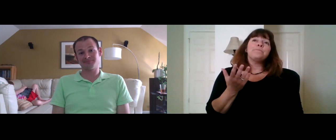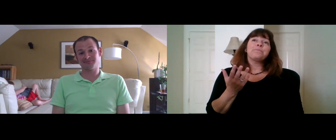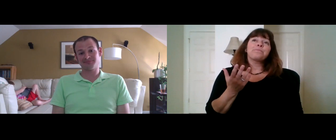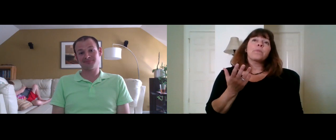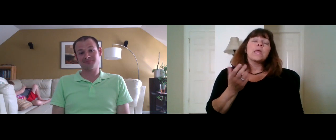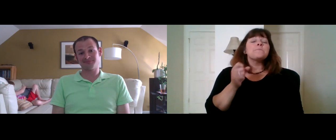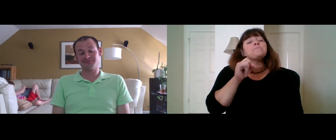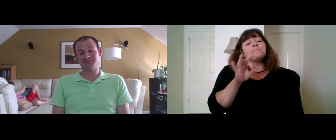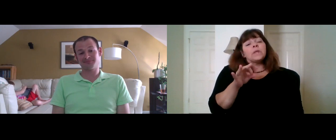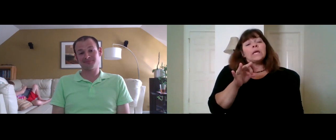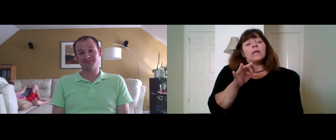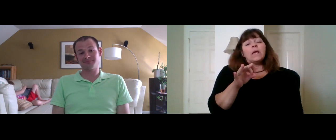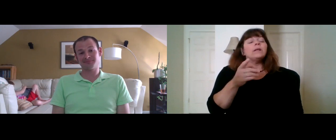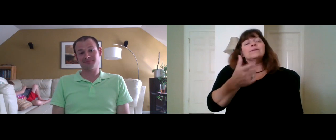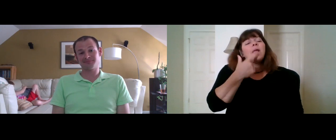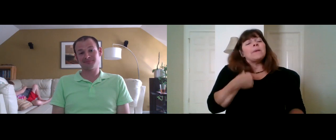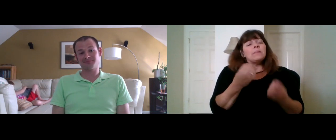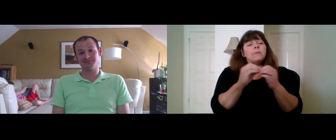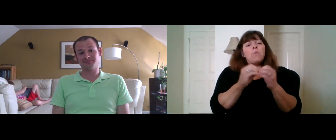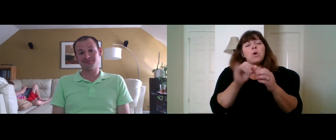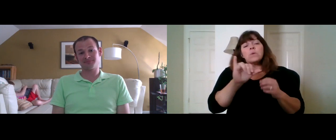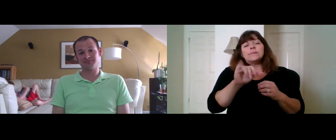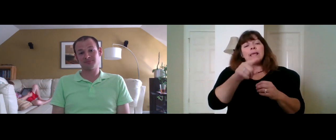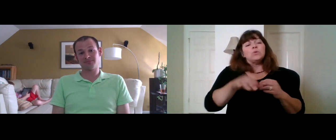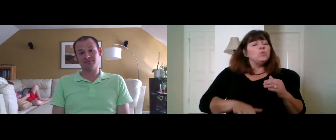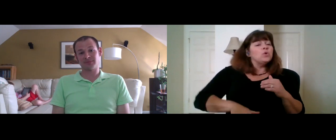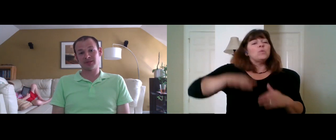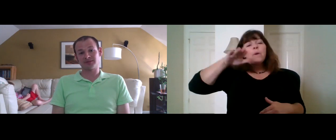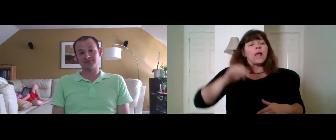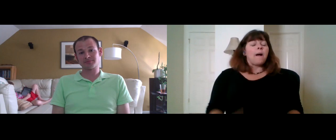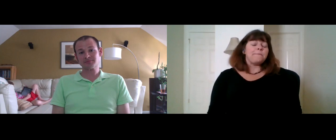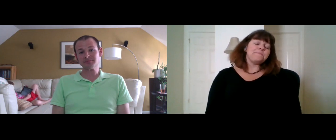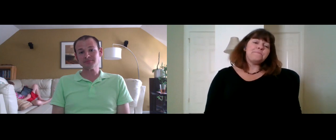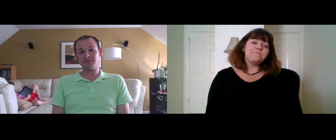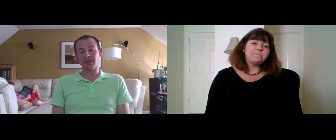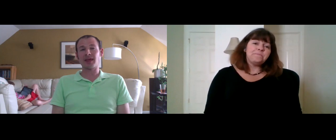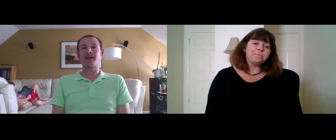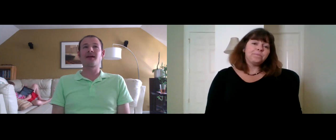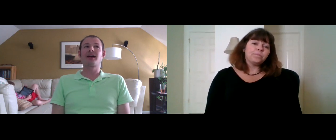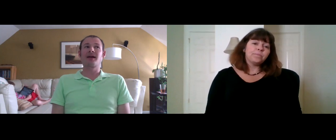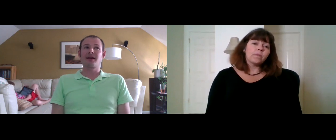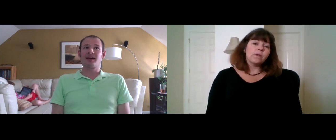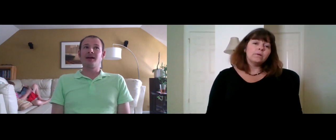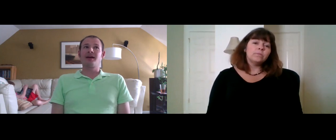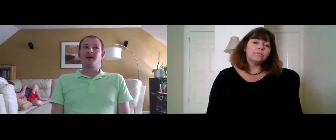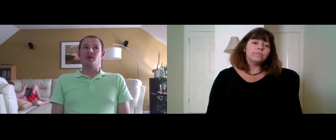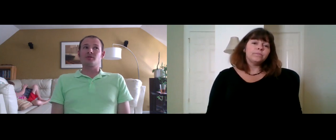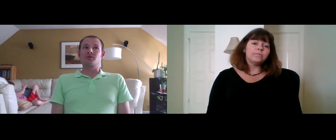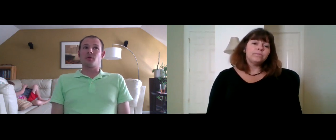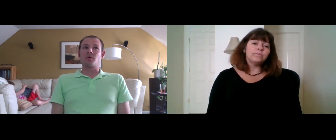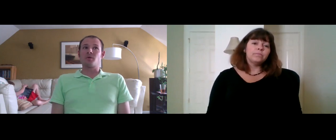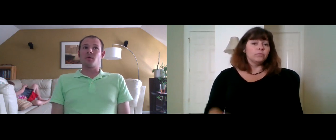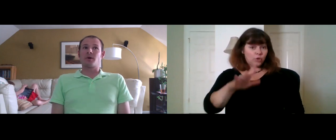so tell me a little bit more of what it was like growing up